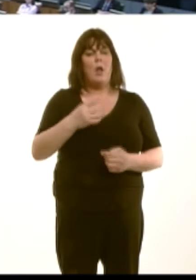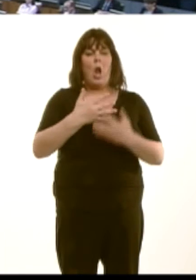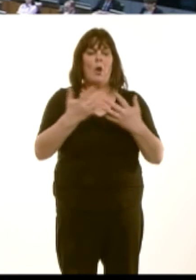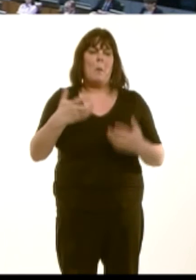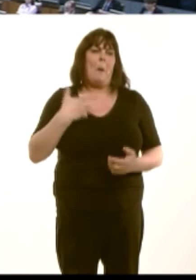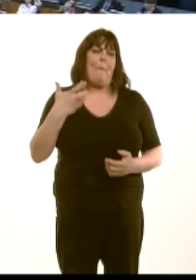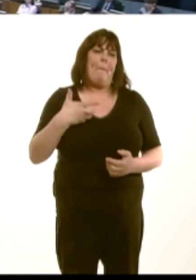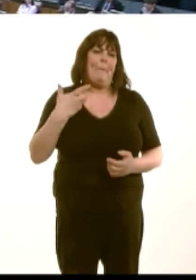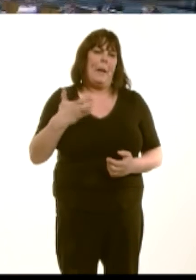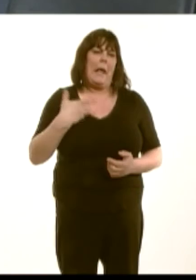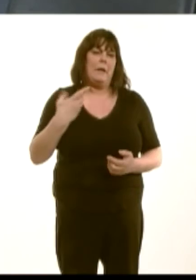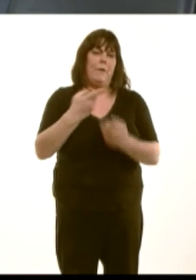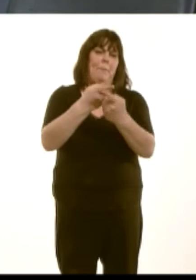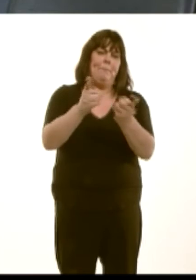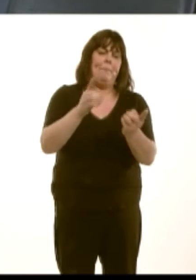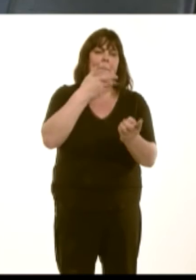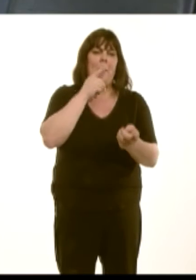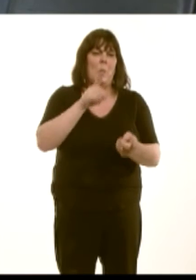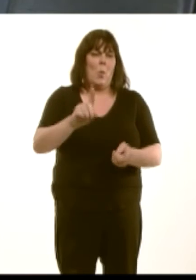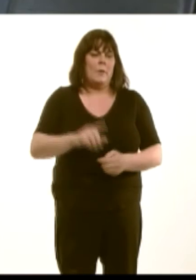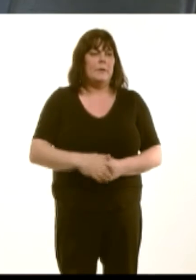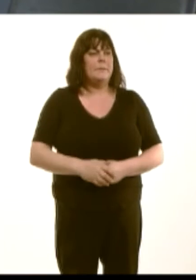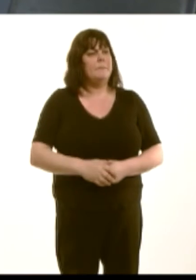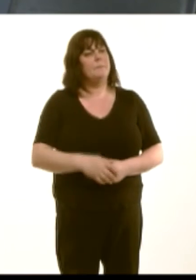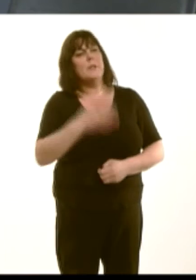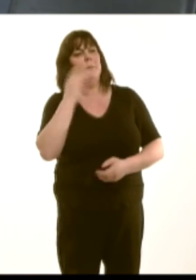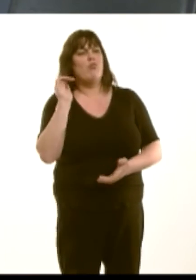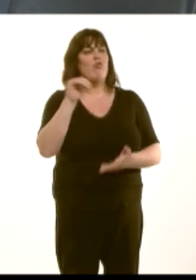fydd claf yn troi i fyny am apwyntiad ysbyty, nad ywír wybodaeth am y claf, sef record